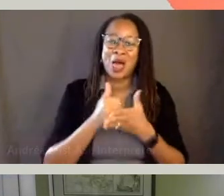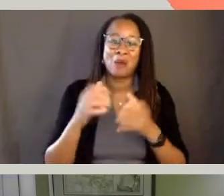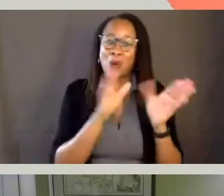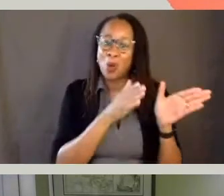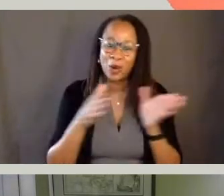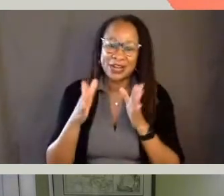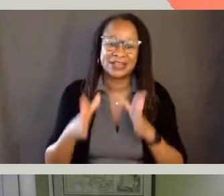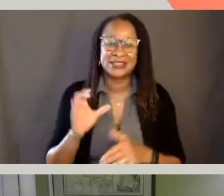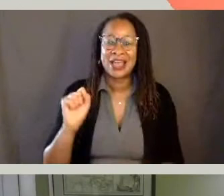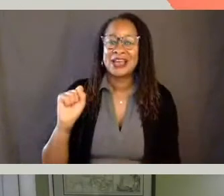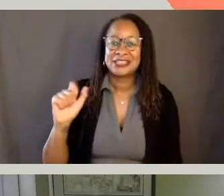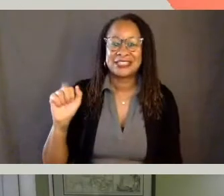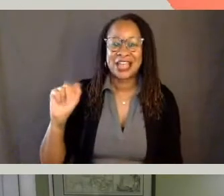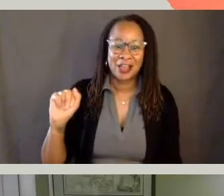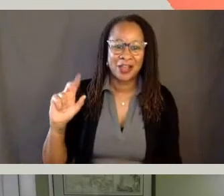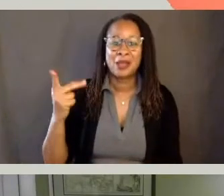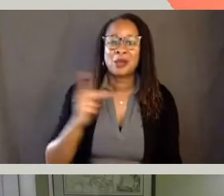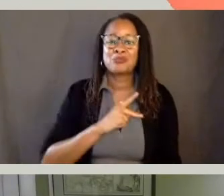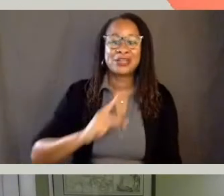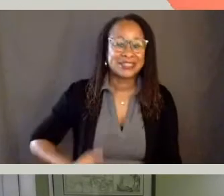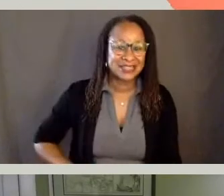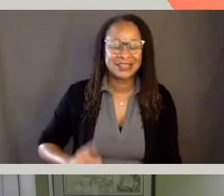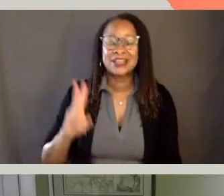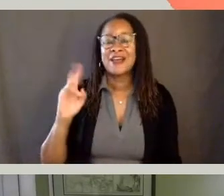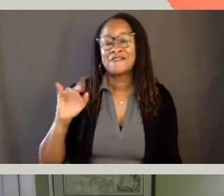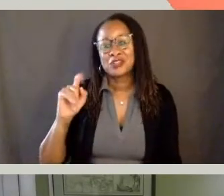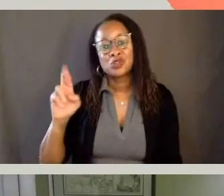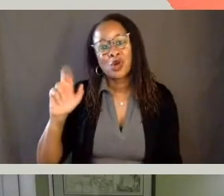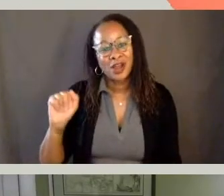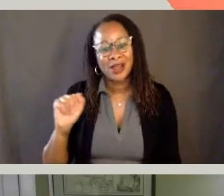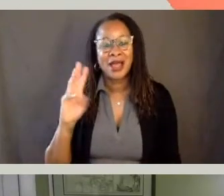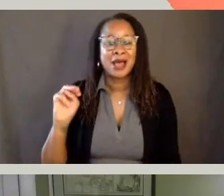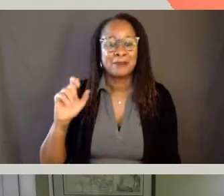Sarah Garaahan, Princess Harestin, Victoria Chalk, Madaya Miliani, sorry, Madaya.